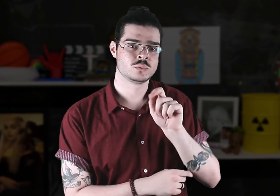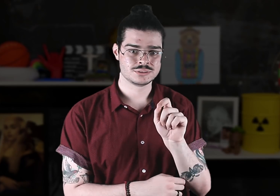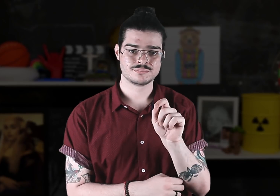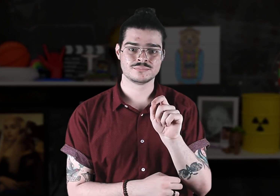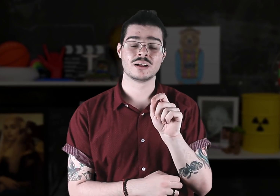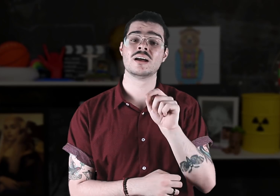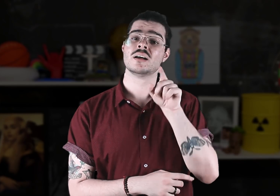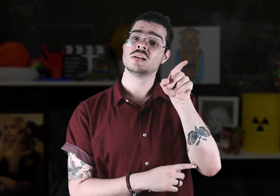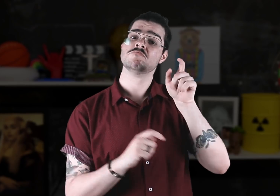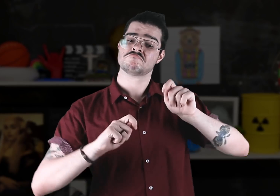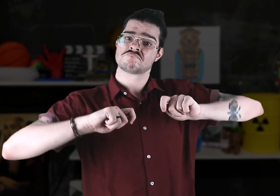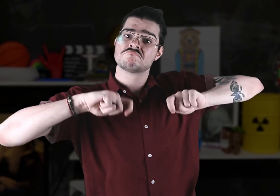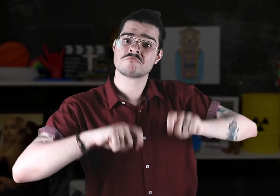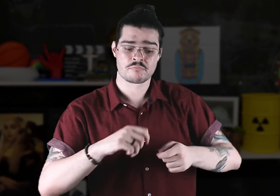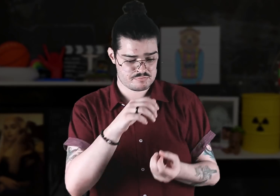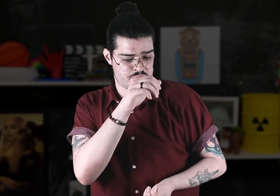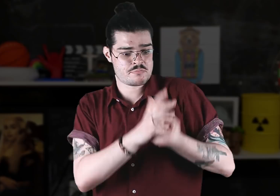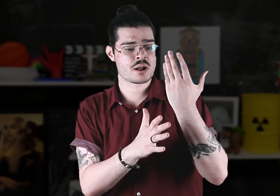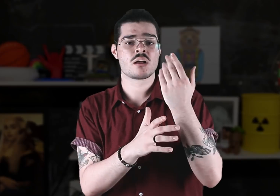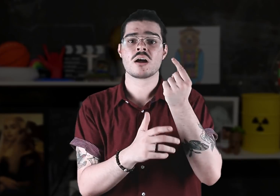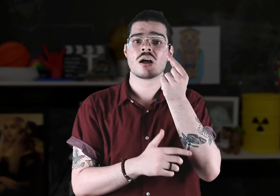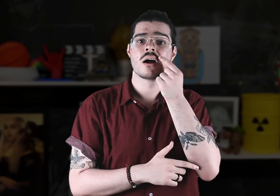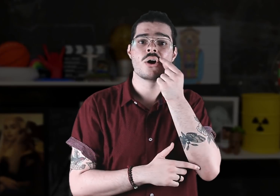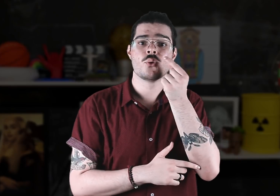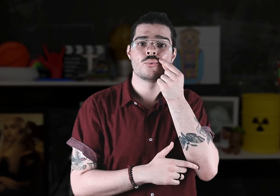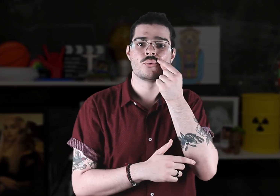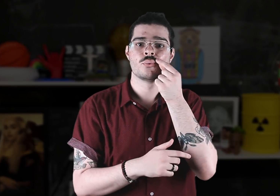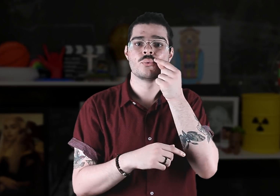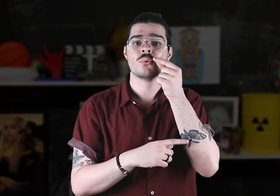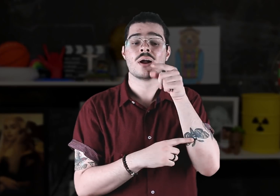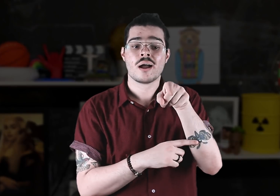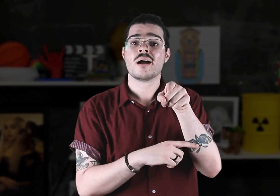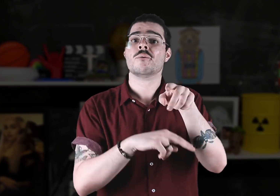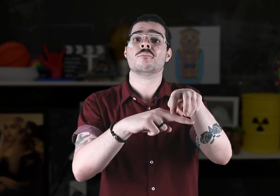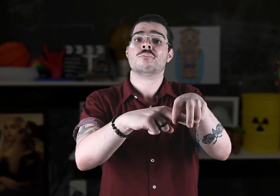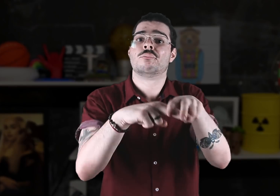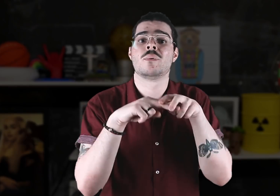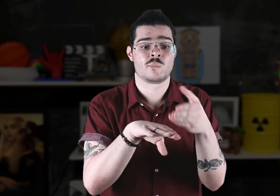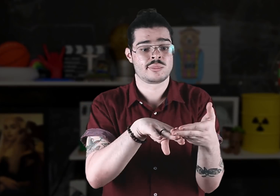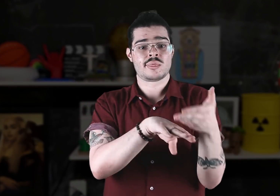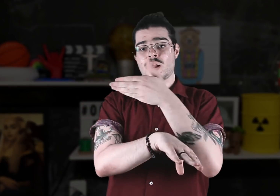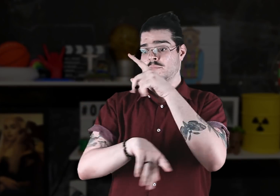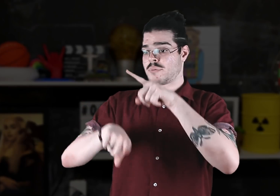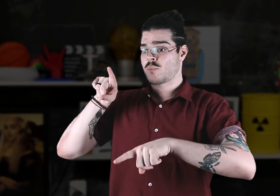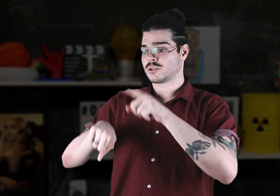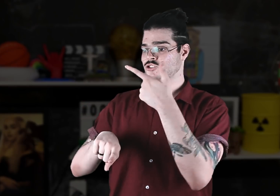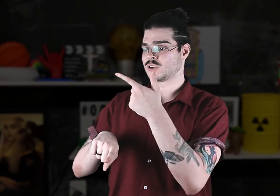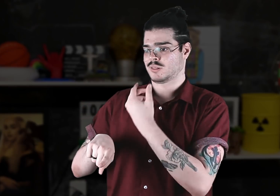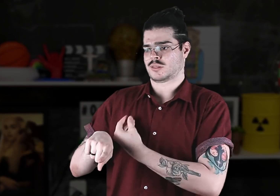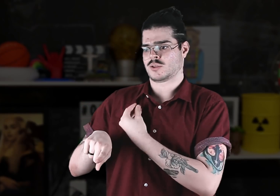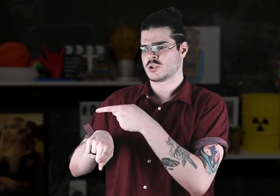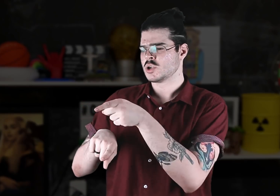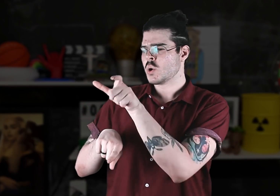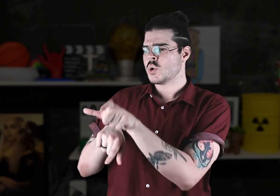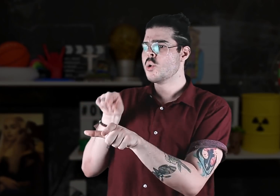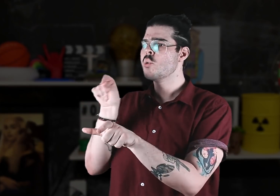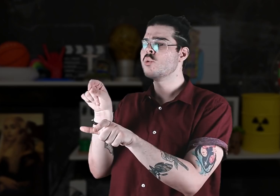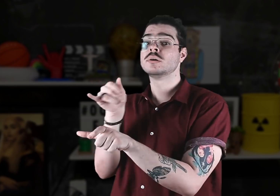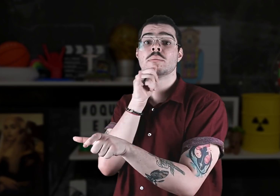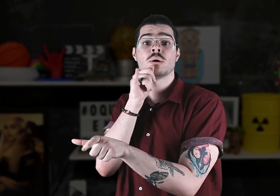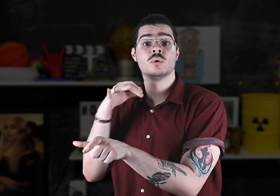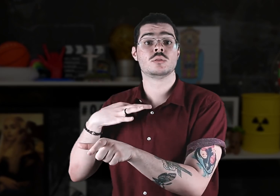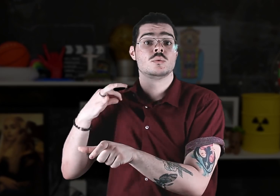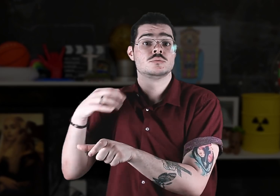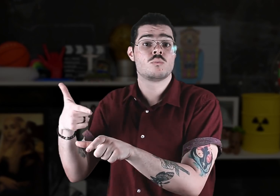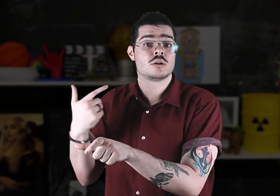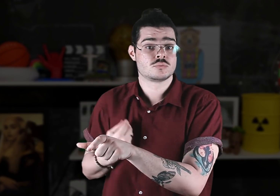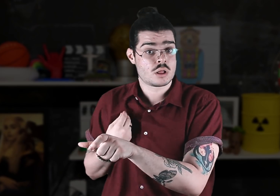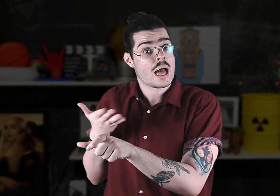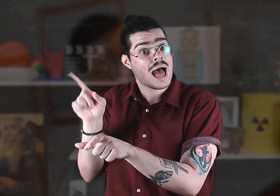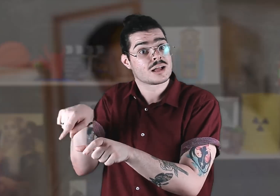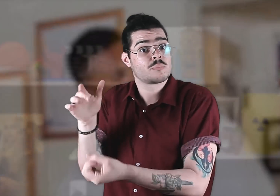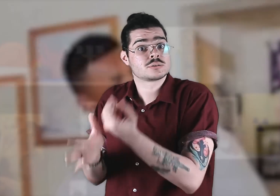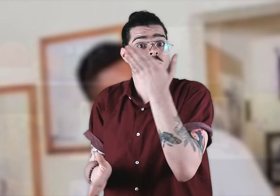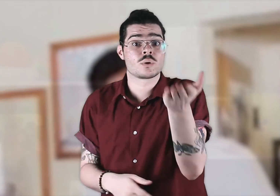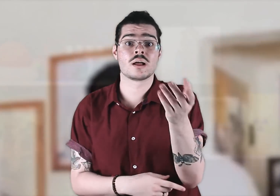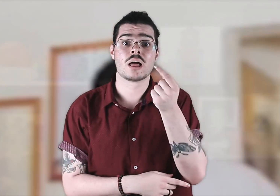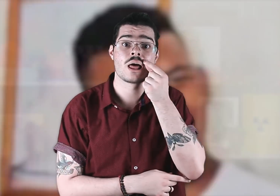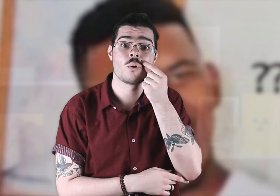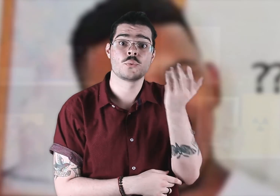That it is possible for rats to emerge from non-living matter, such as a shirt.